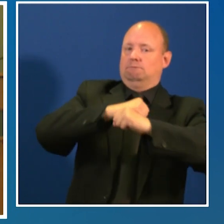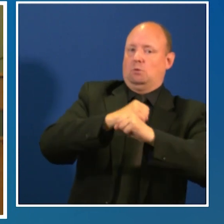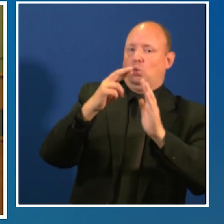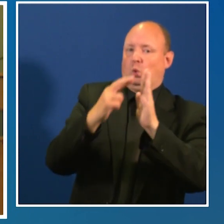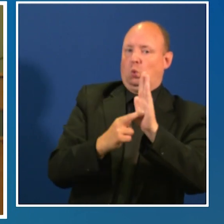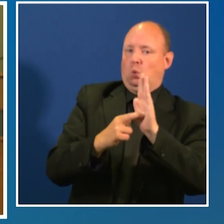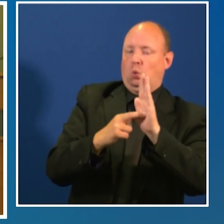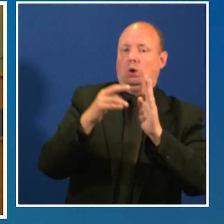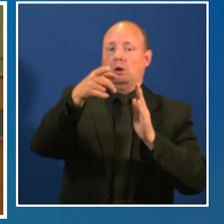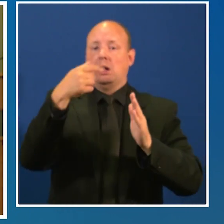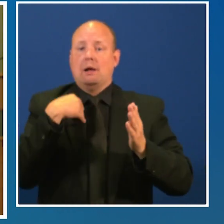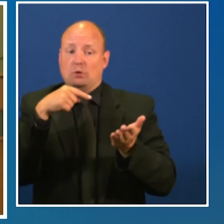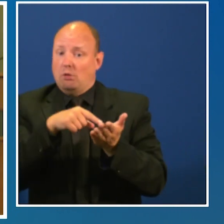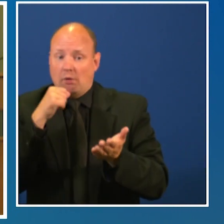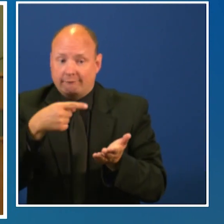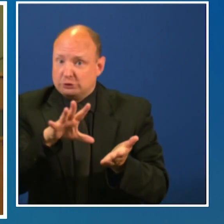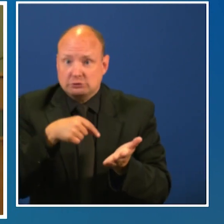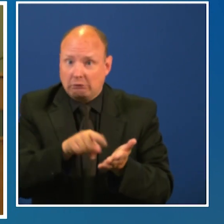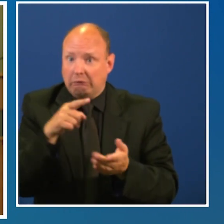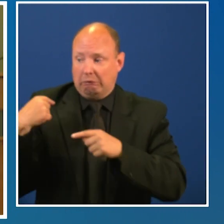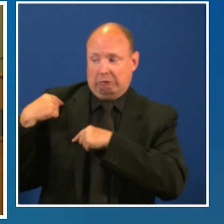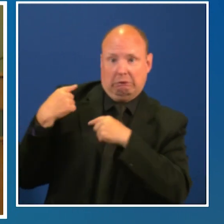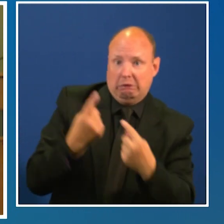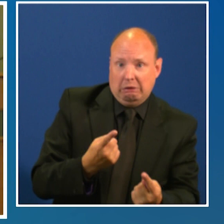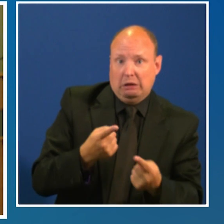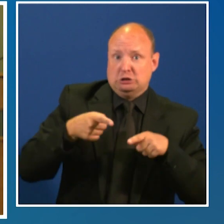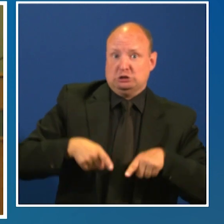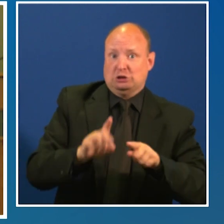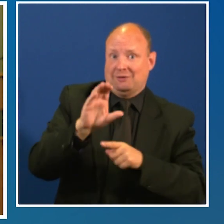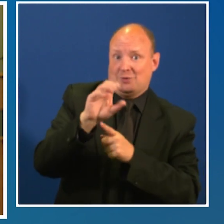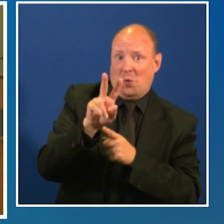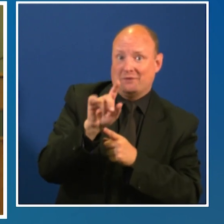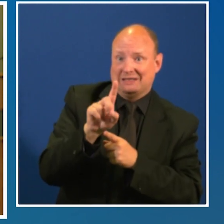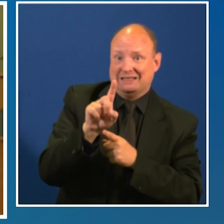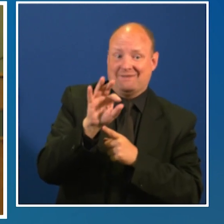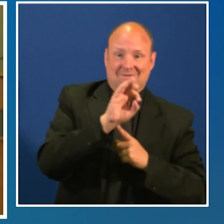nonpayment of rent accrued between February 29th, 2020 and